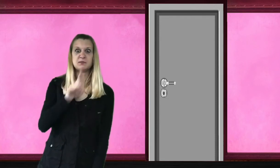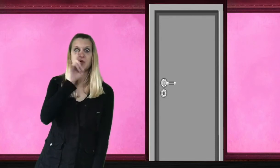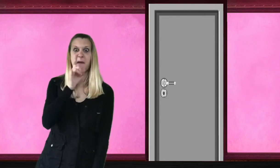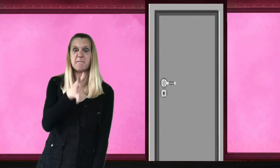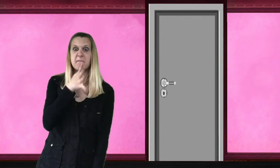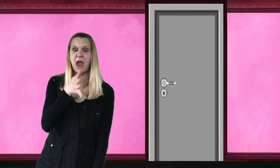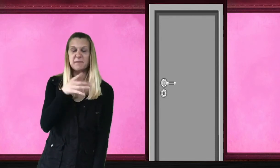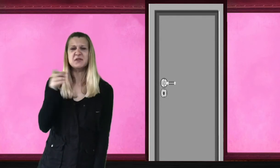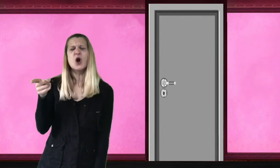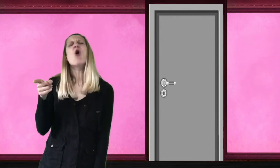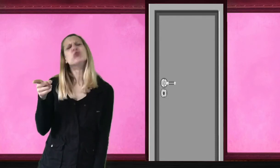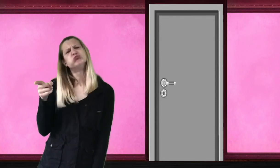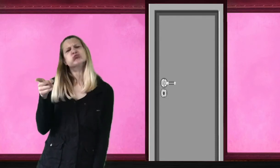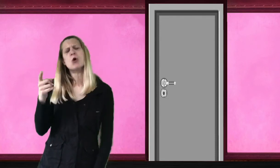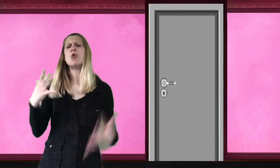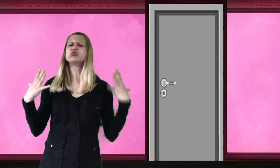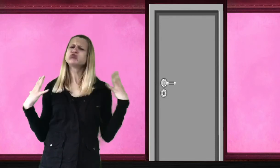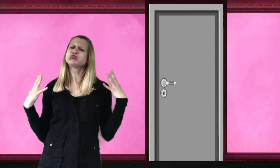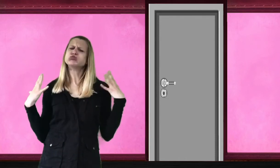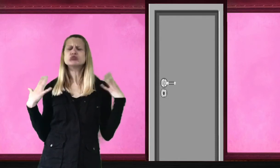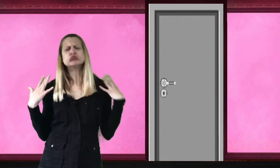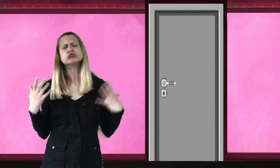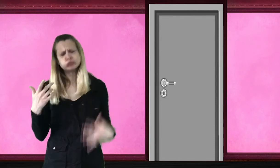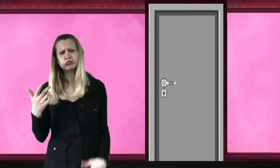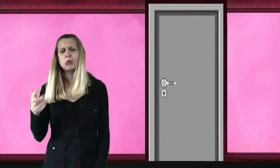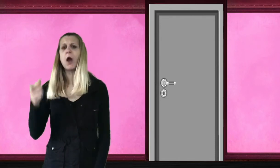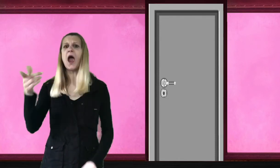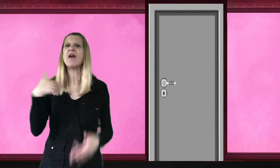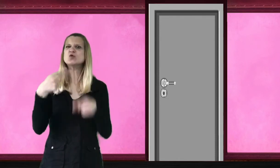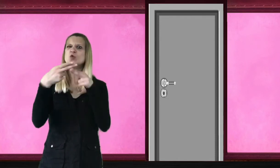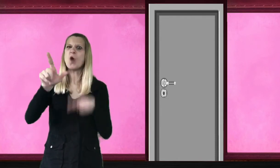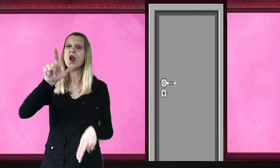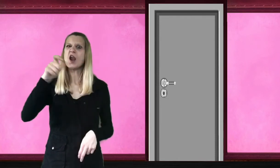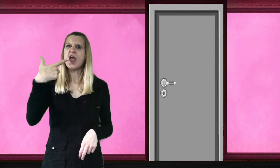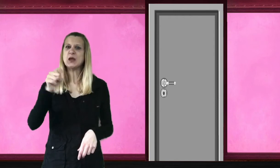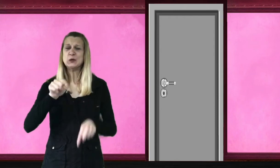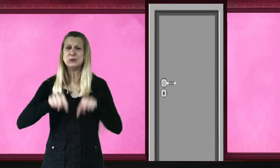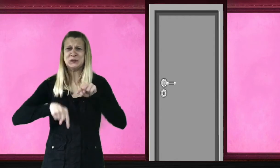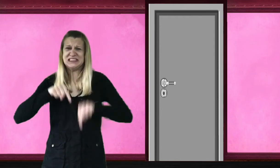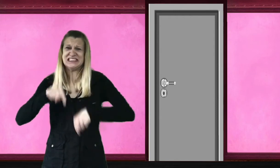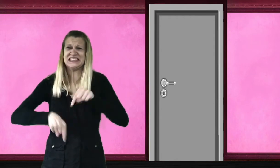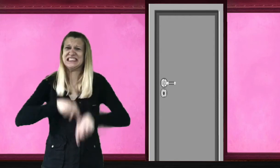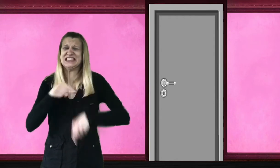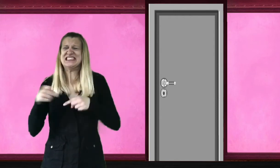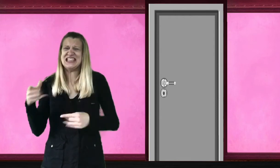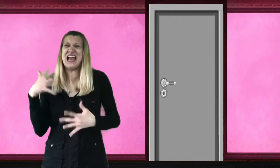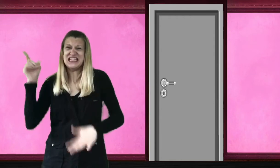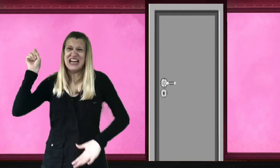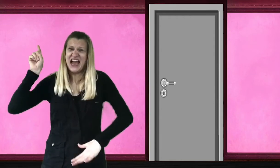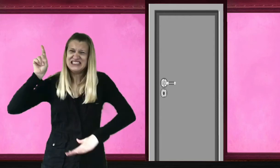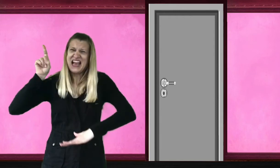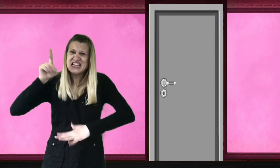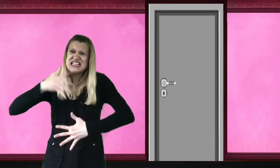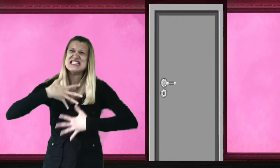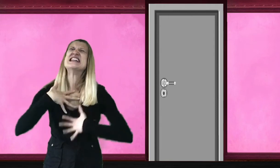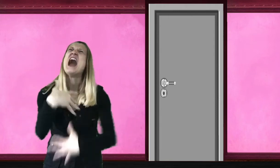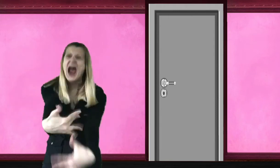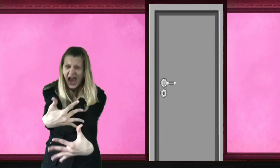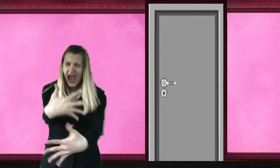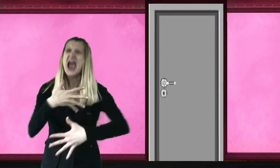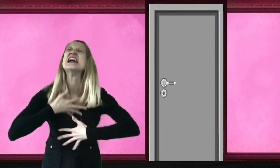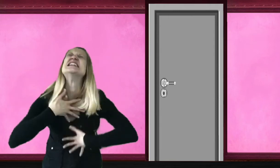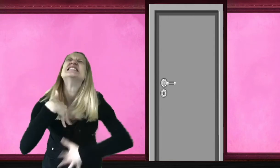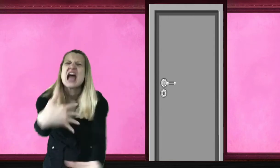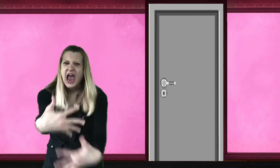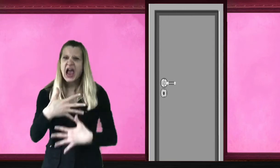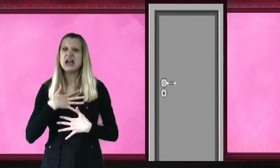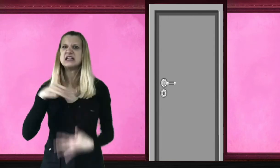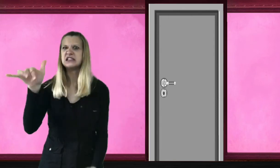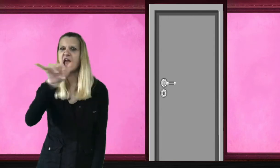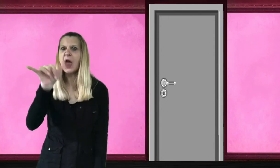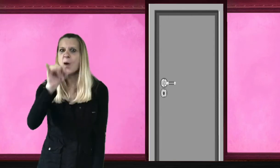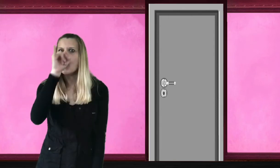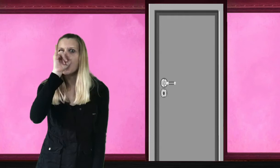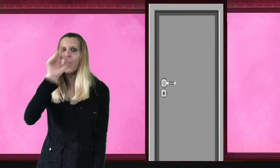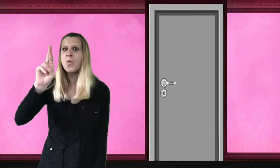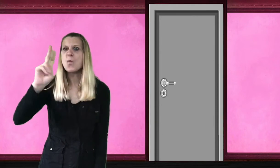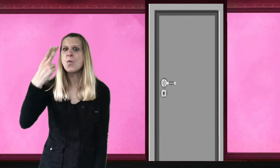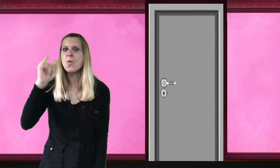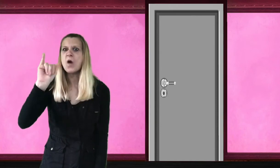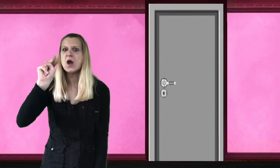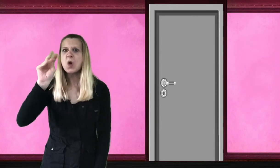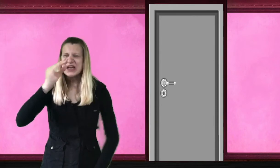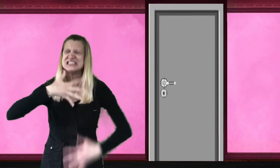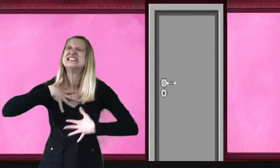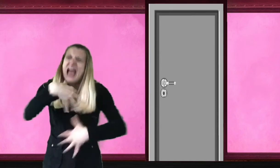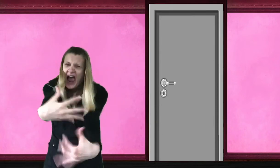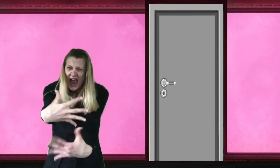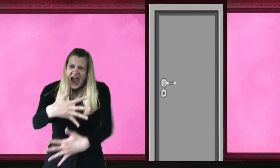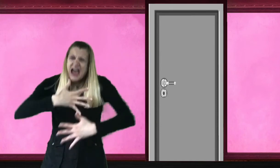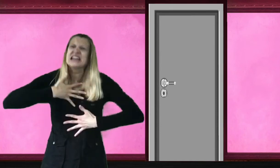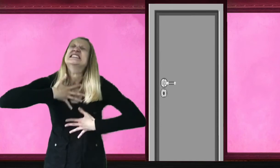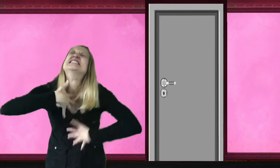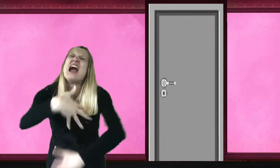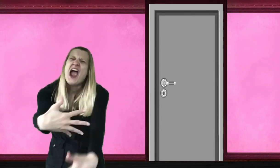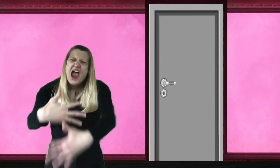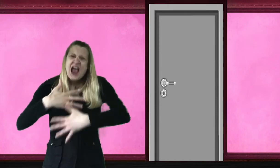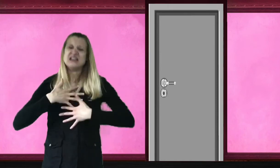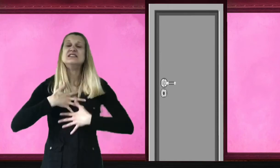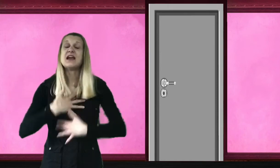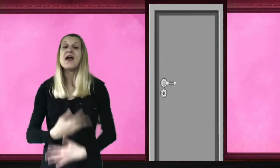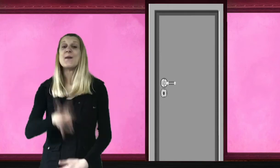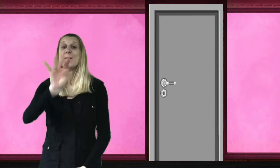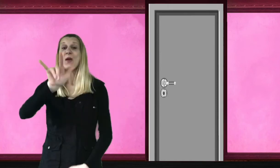Mrs. Salt was a great fat creature with short legs, and she was blowing like a rhinoceros.